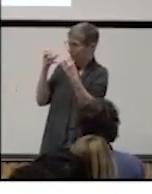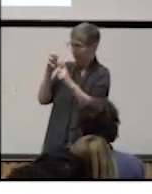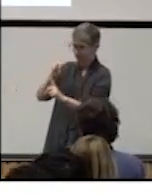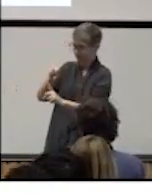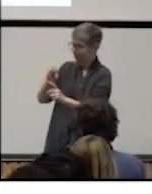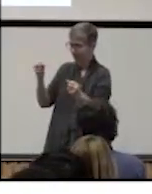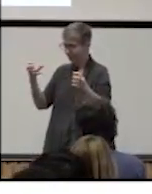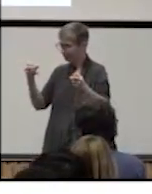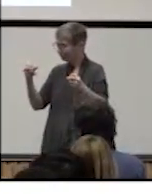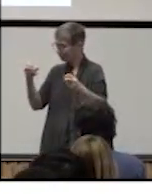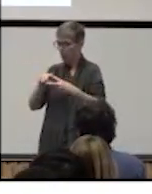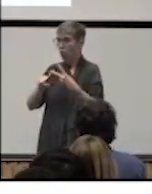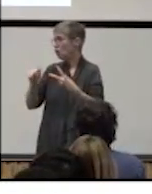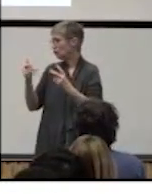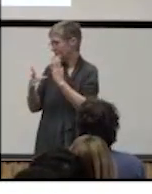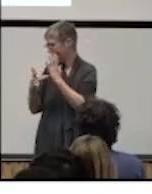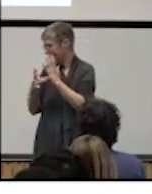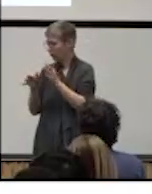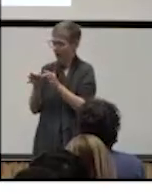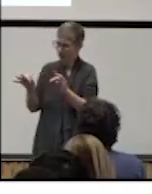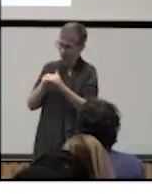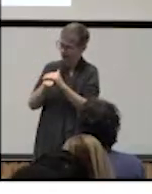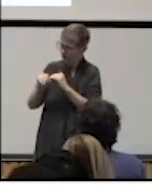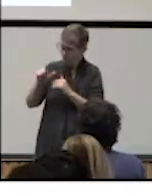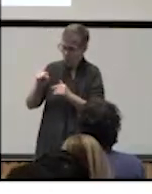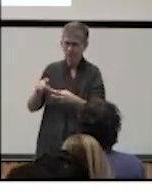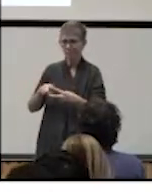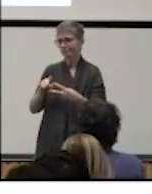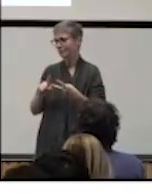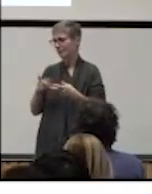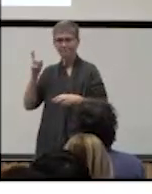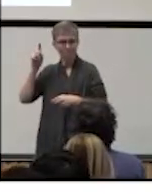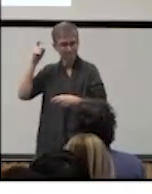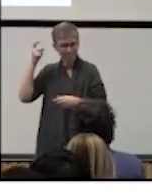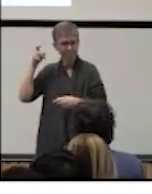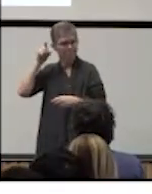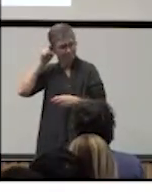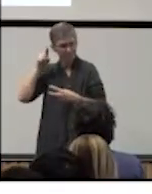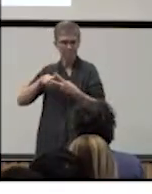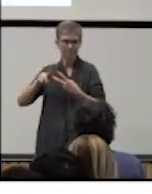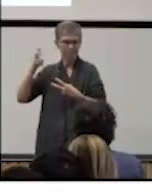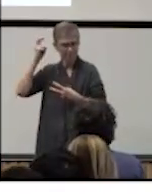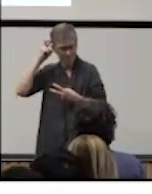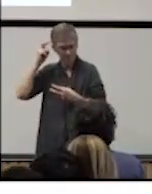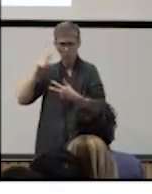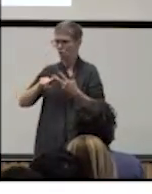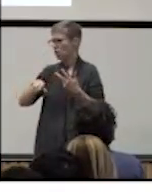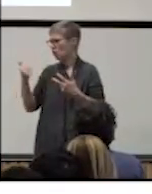and other technology or language access tools like cochlear implants, hearing aids, or augmentative and alternative communication devices,